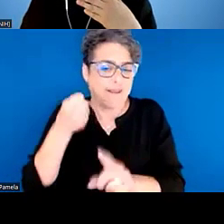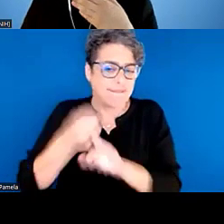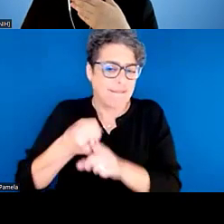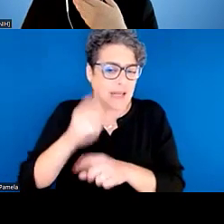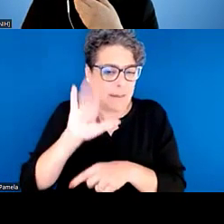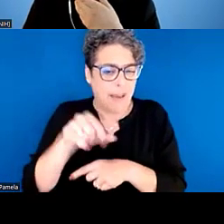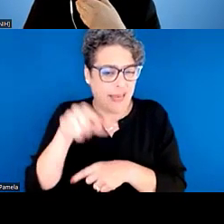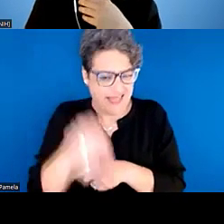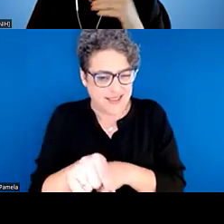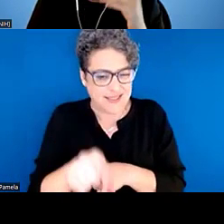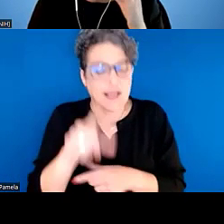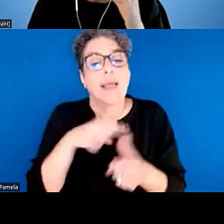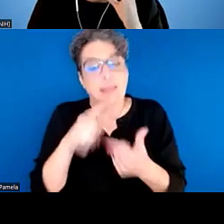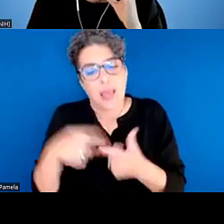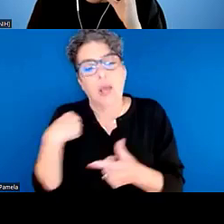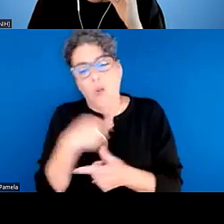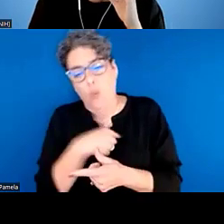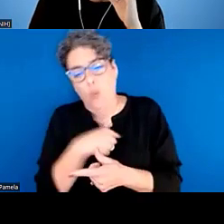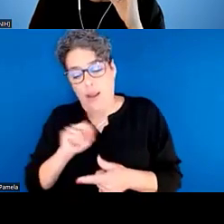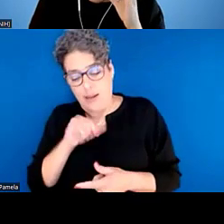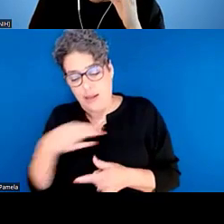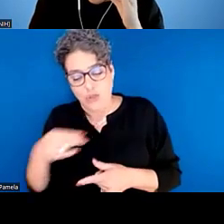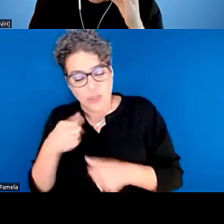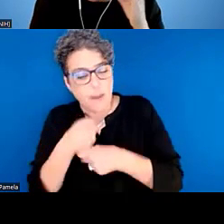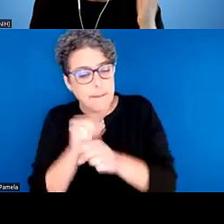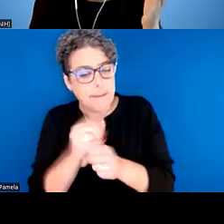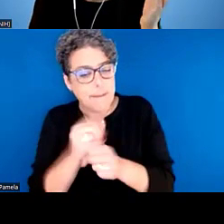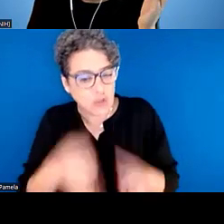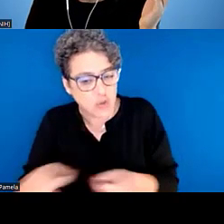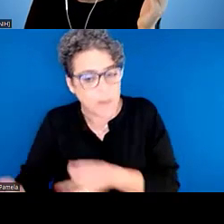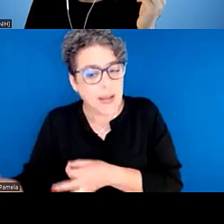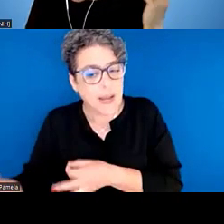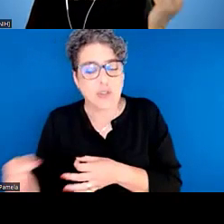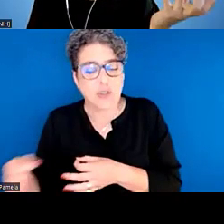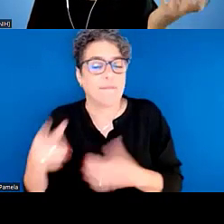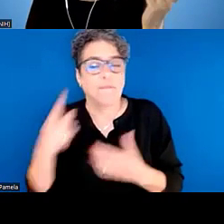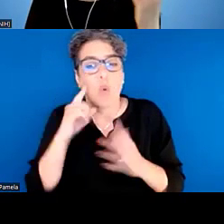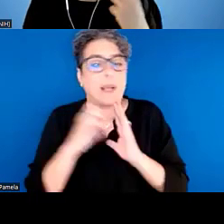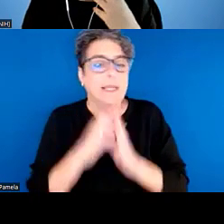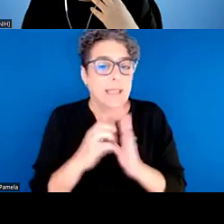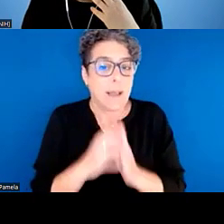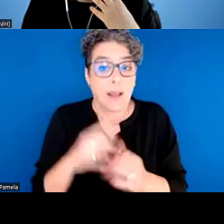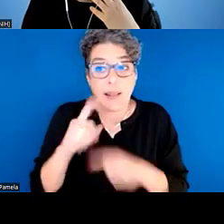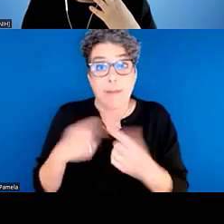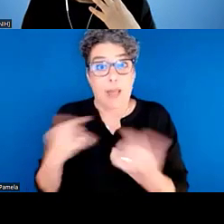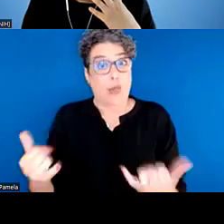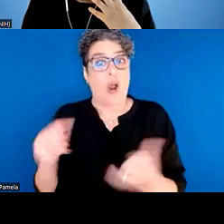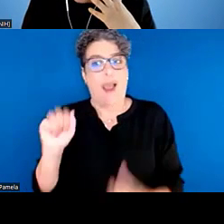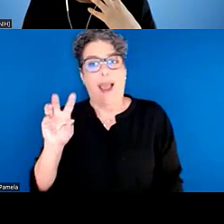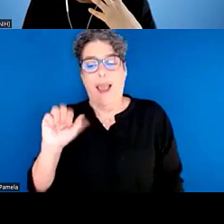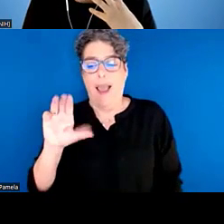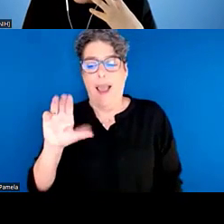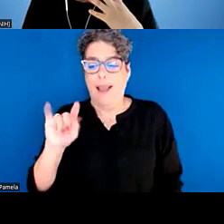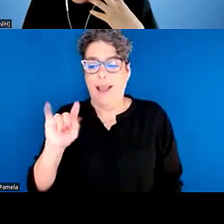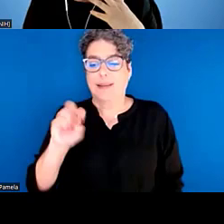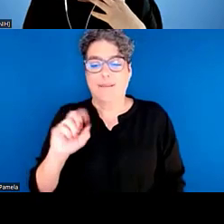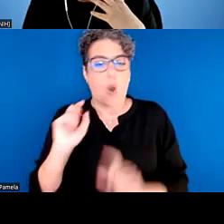So that way we can make a determination about for instance the active award, what should happen with that active award?